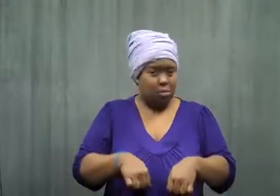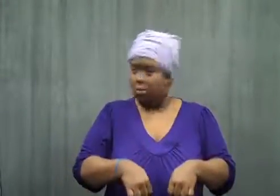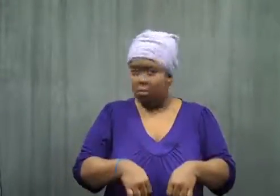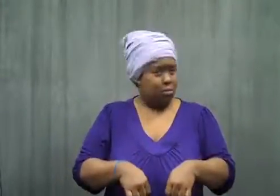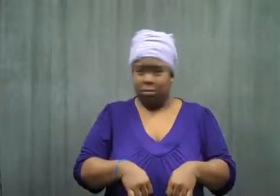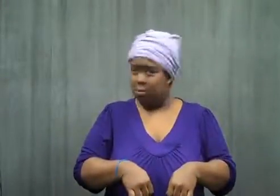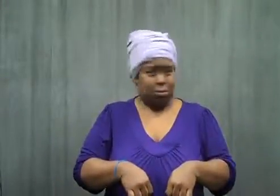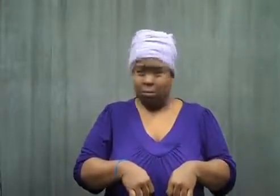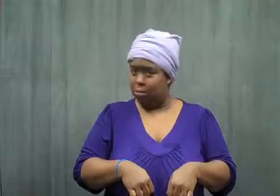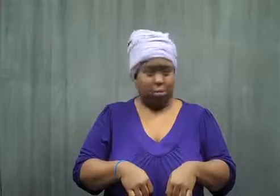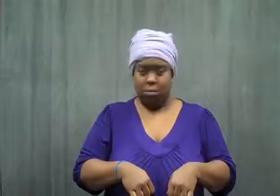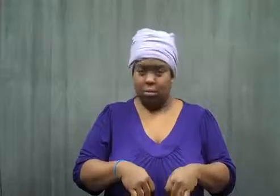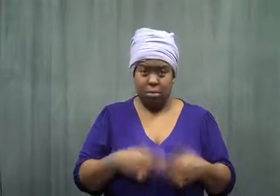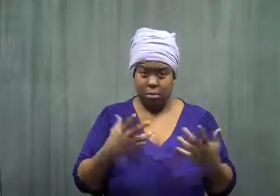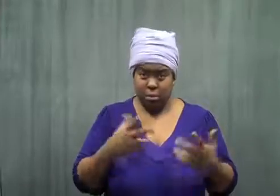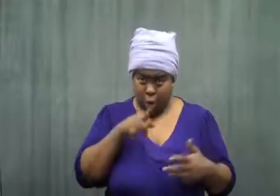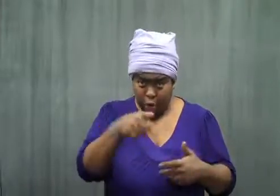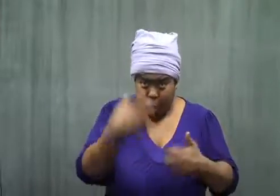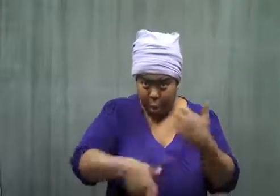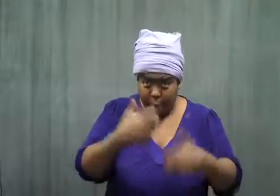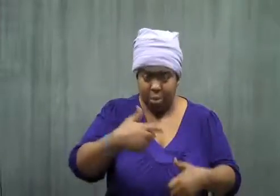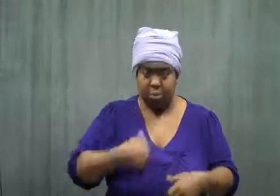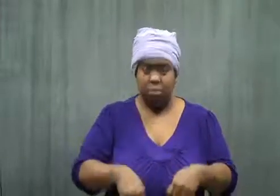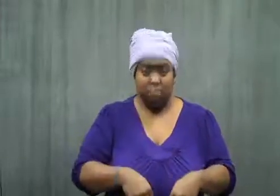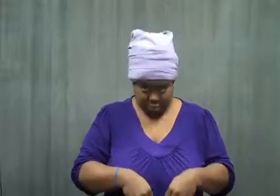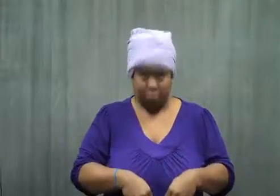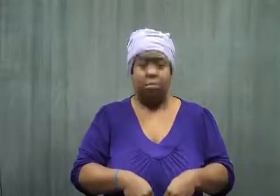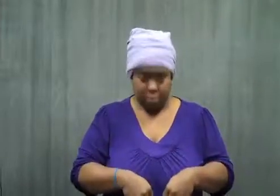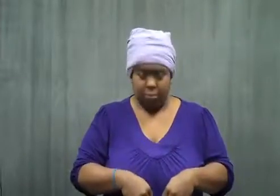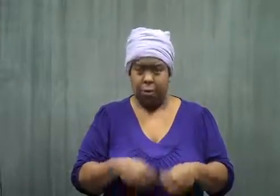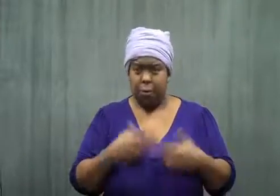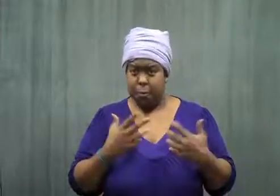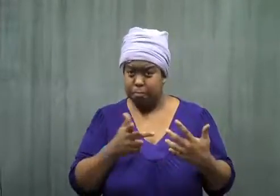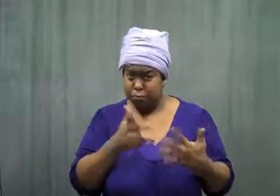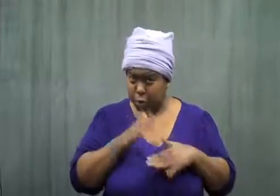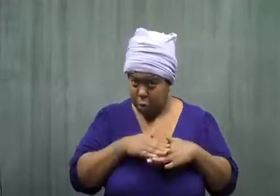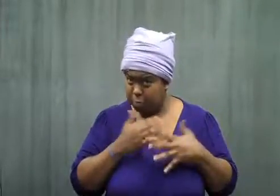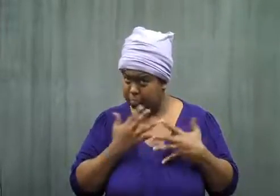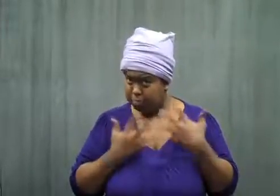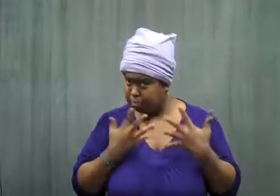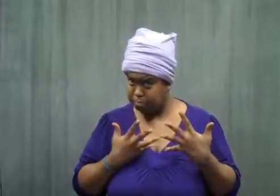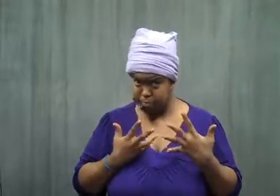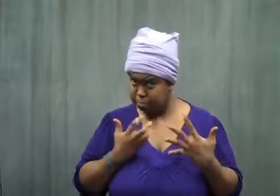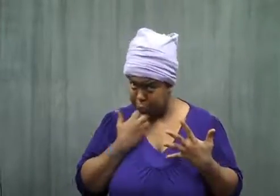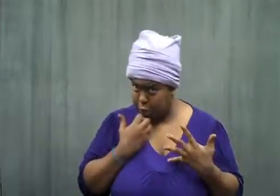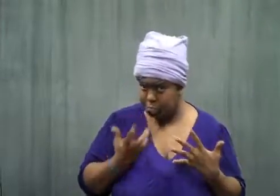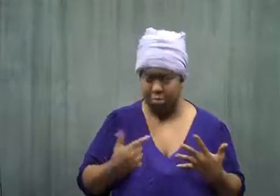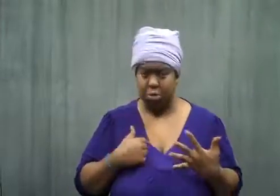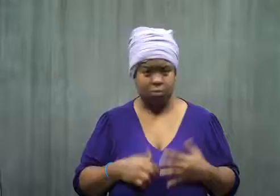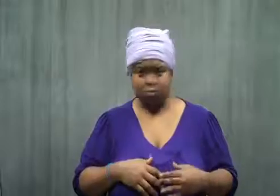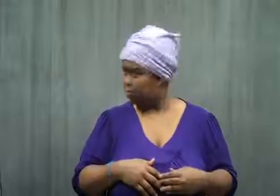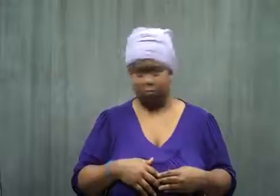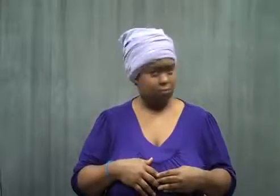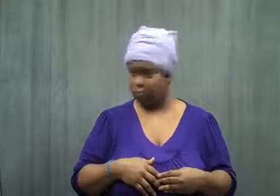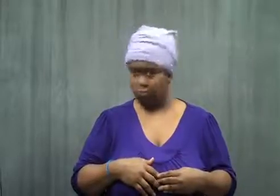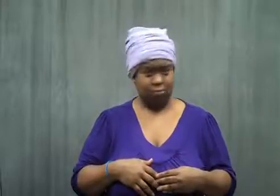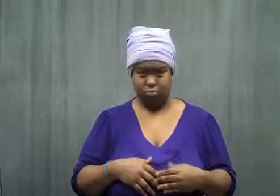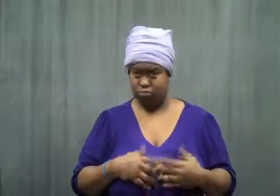I shook my head, "Uh-uh!" She said, "Do you have a problem?" I nodded my head yes. She said, "Are you on ... your period?" I shook my head no.